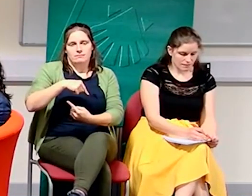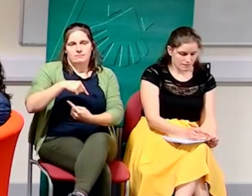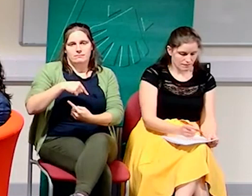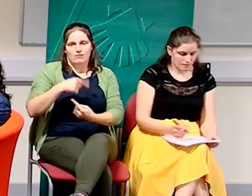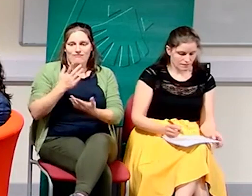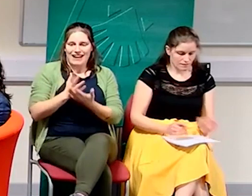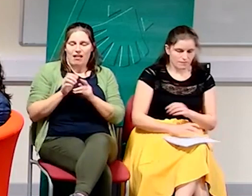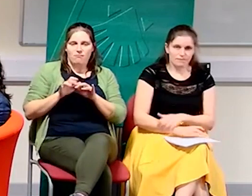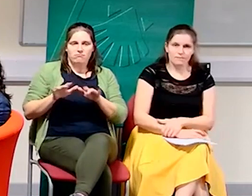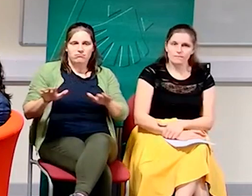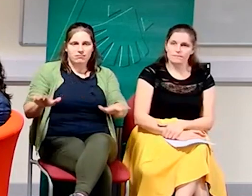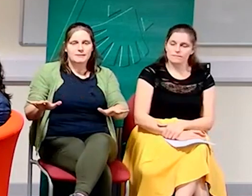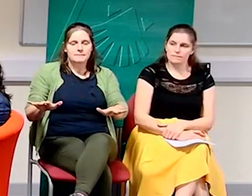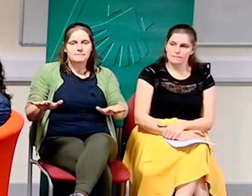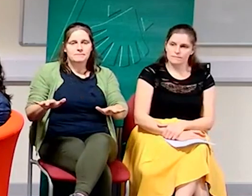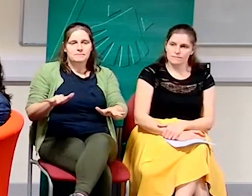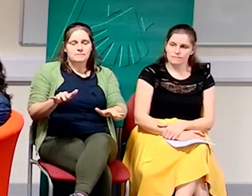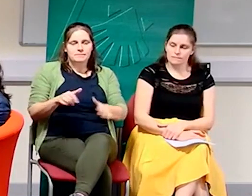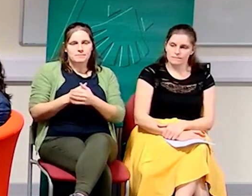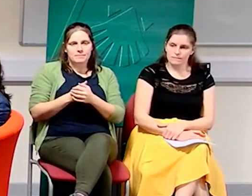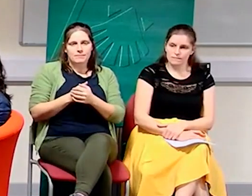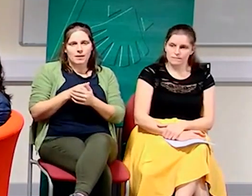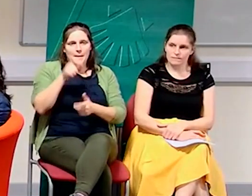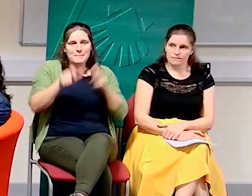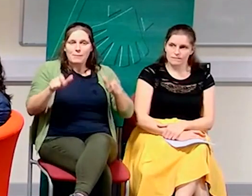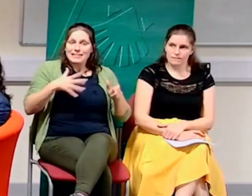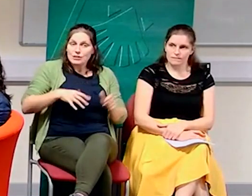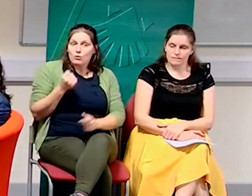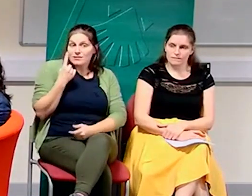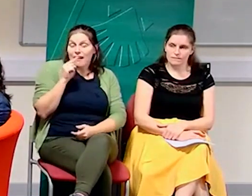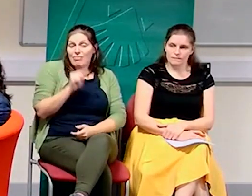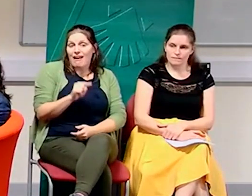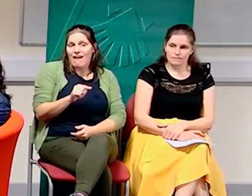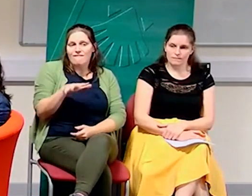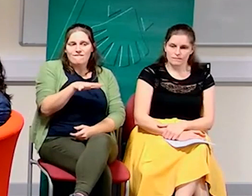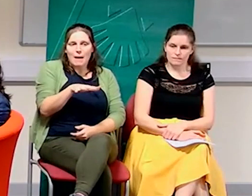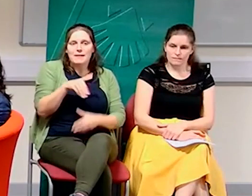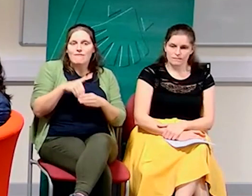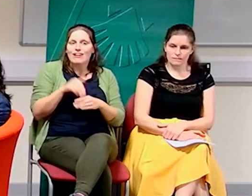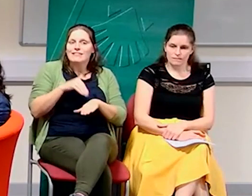whole family and I think people really need to understand it's family and friends in the close